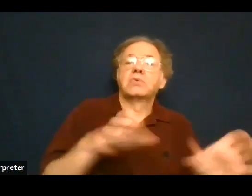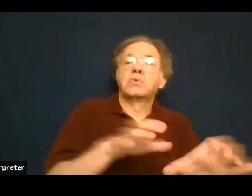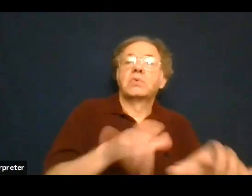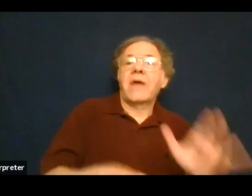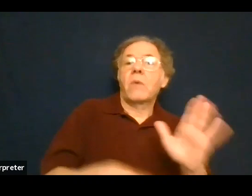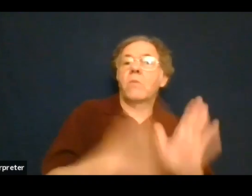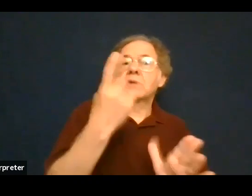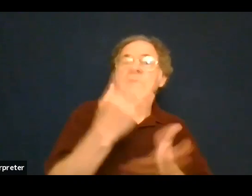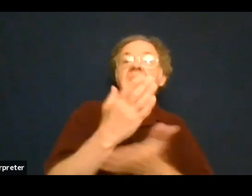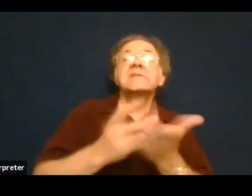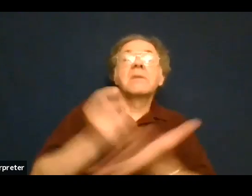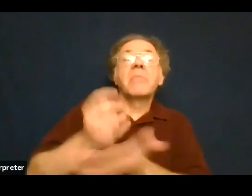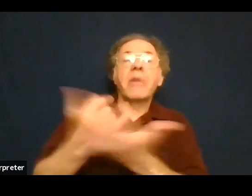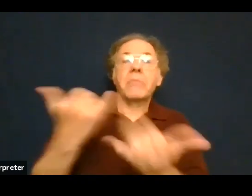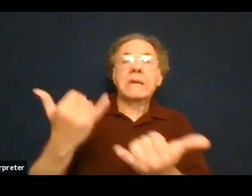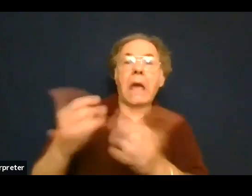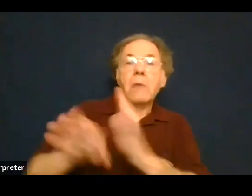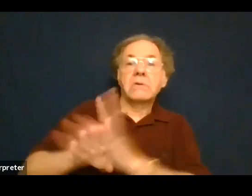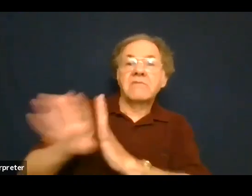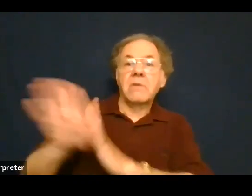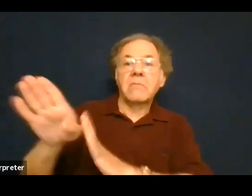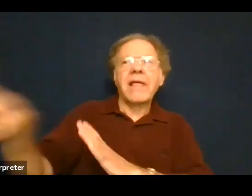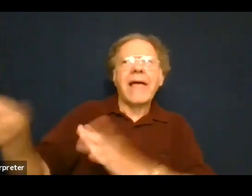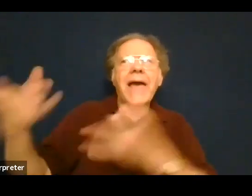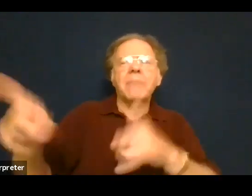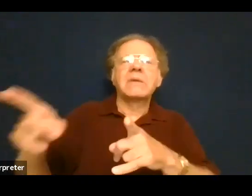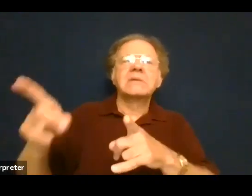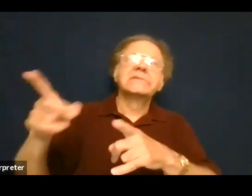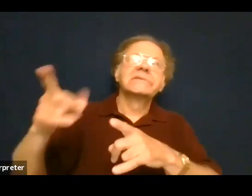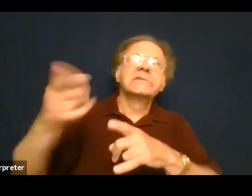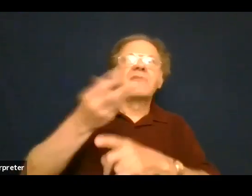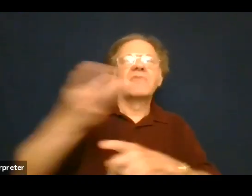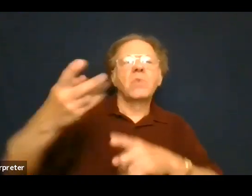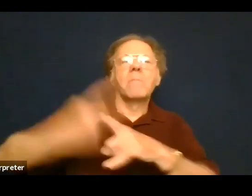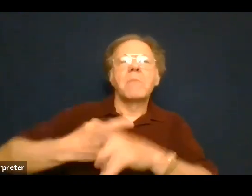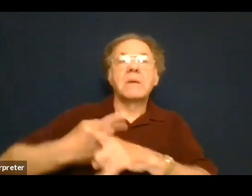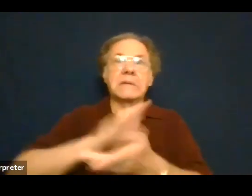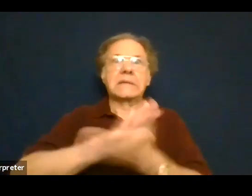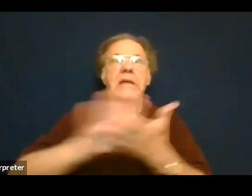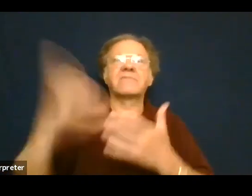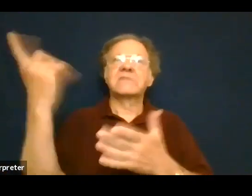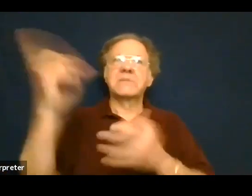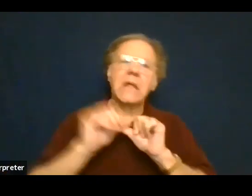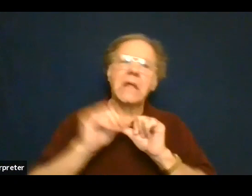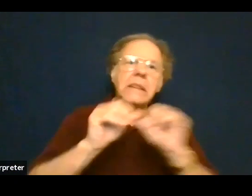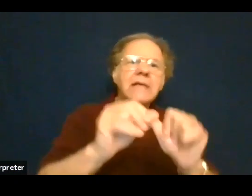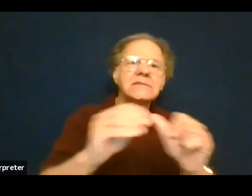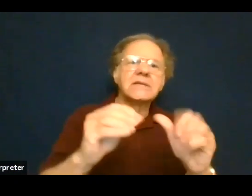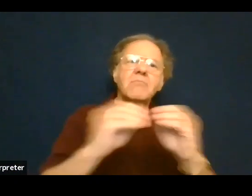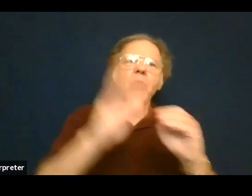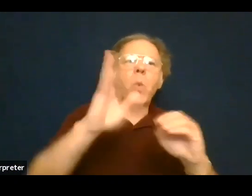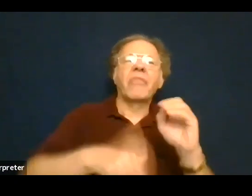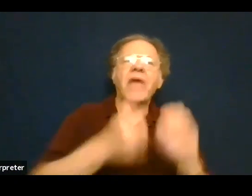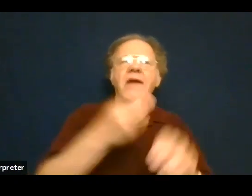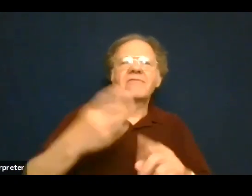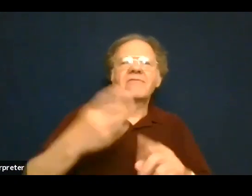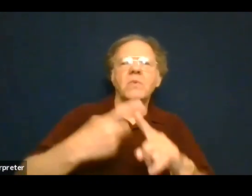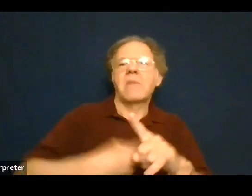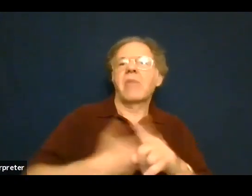are every few months. Obviously, it would be nice if something lasted a little longer than that.